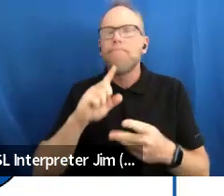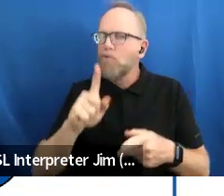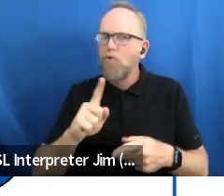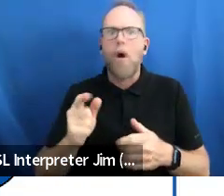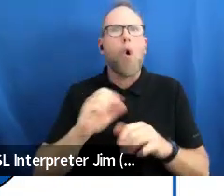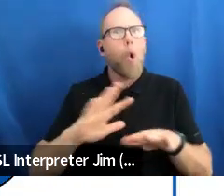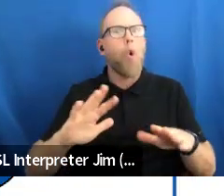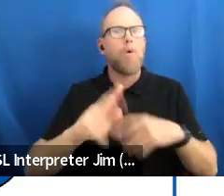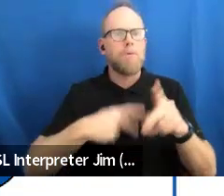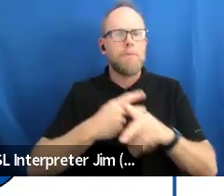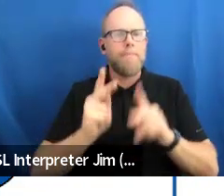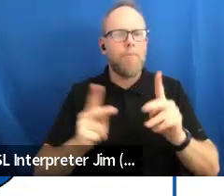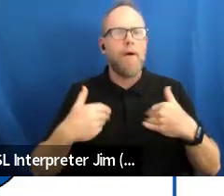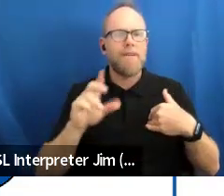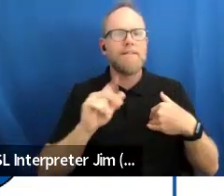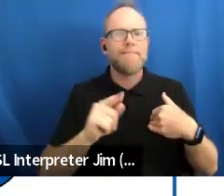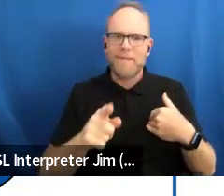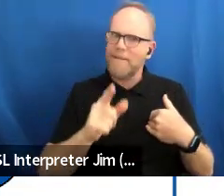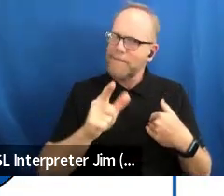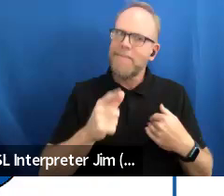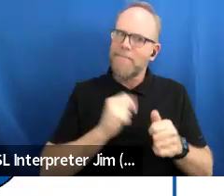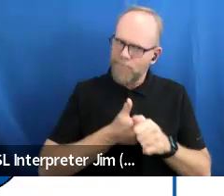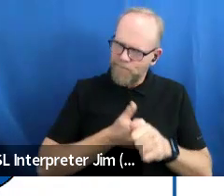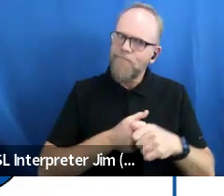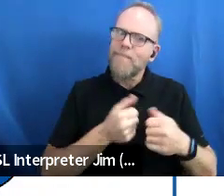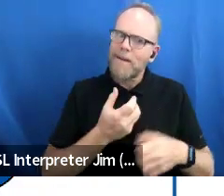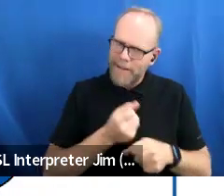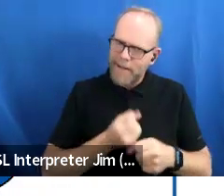Next slide. SONYA RAVIPATI: Yes, and so we get into